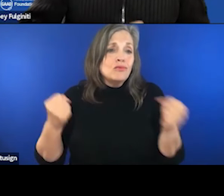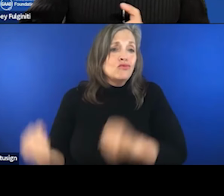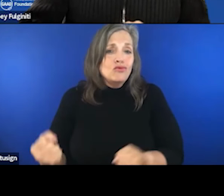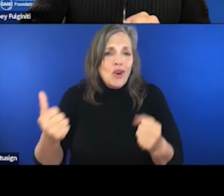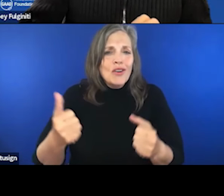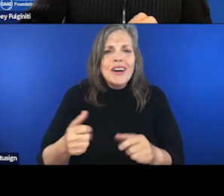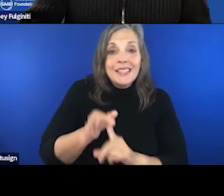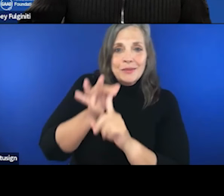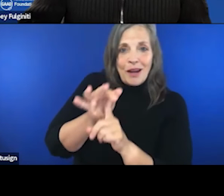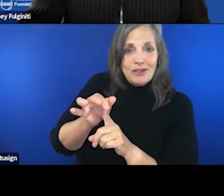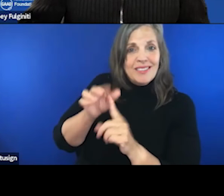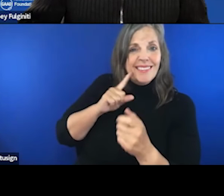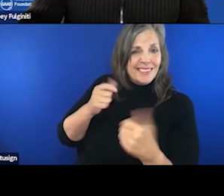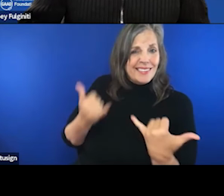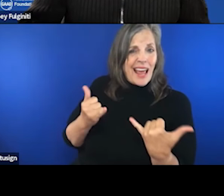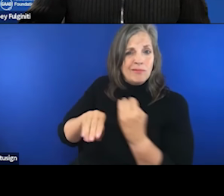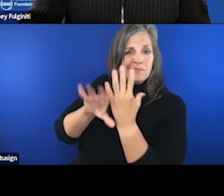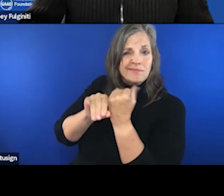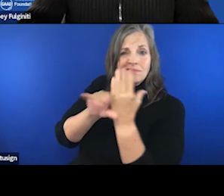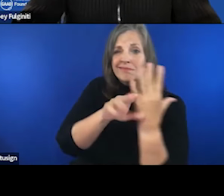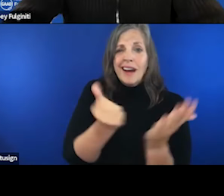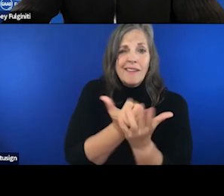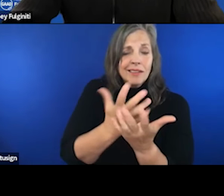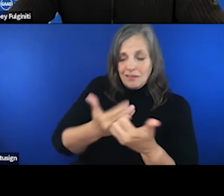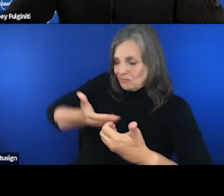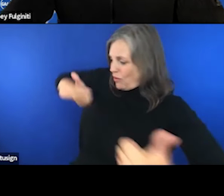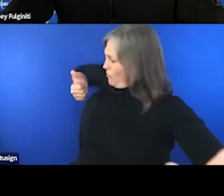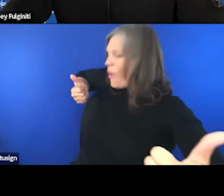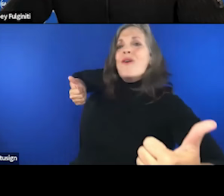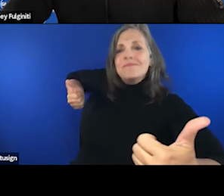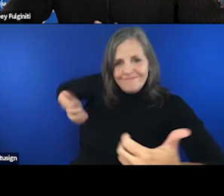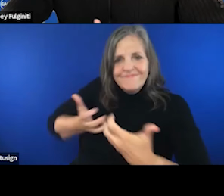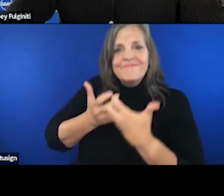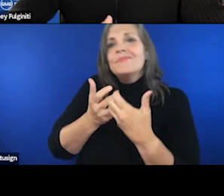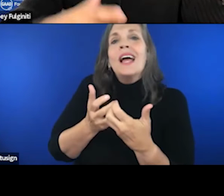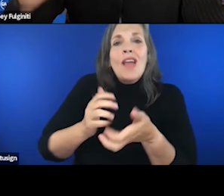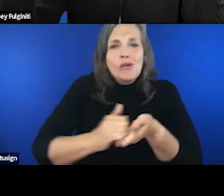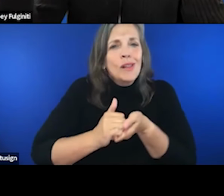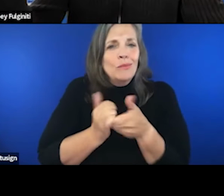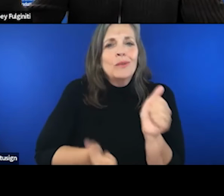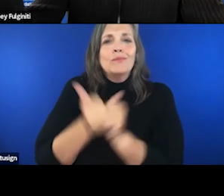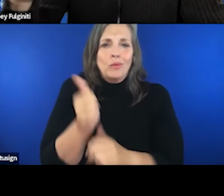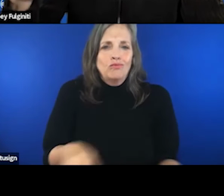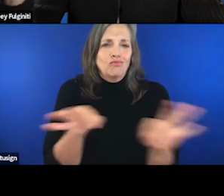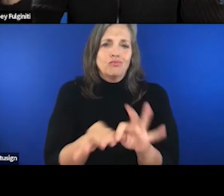it's more important now than ever so a little bit about where I I've been I am a traditional graphic